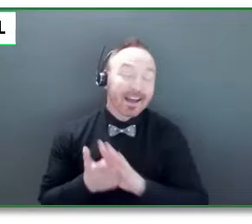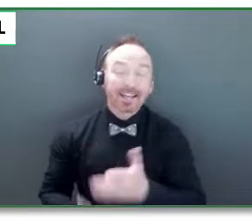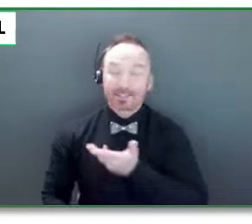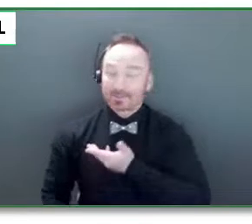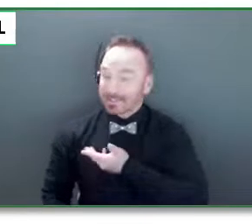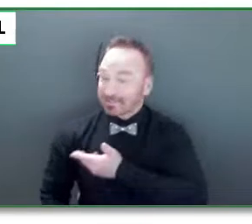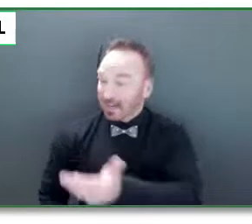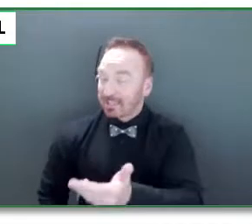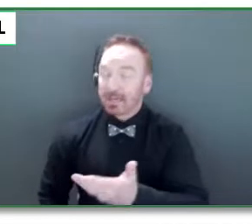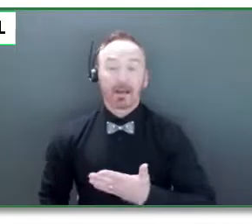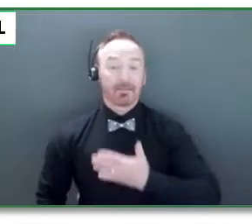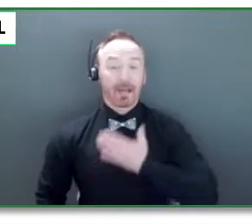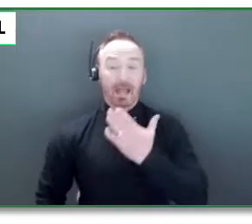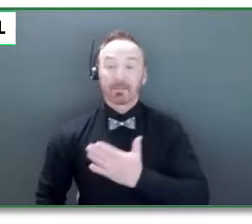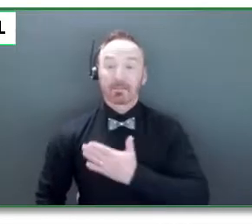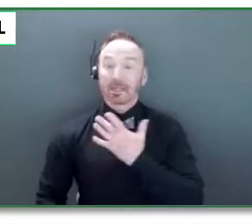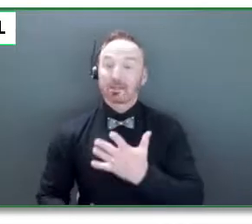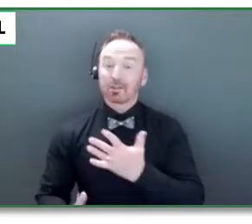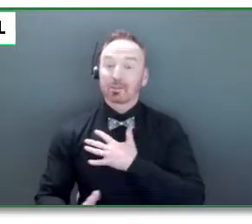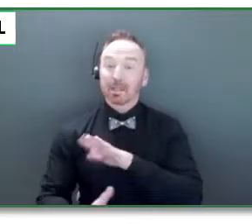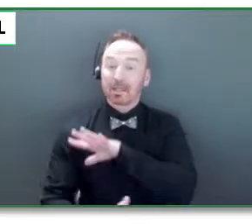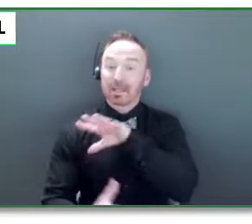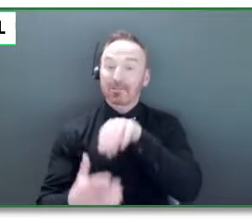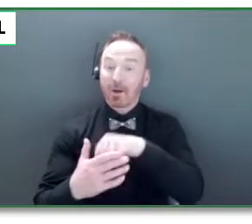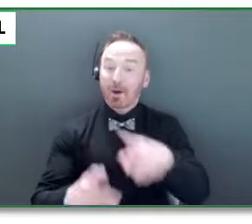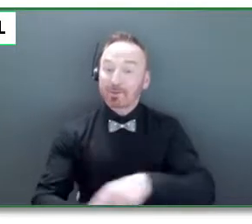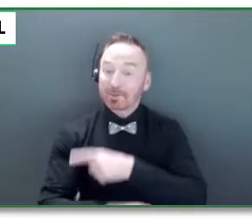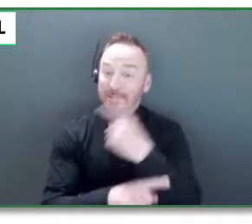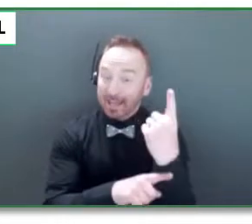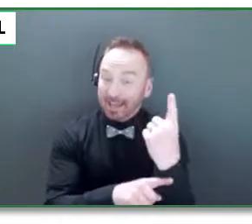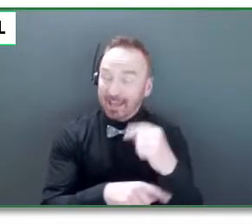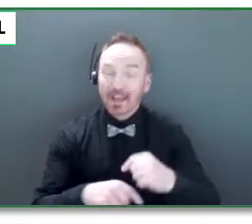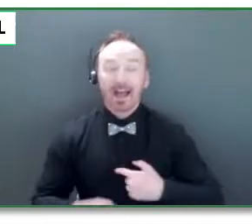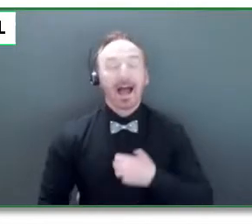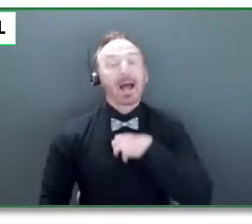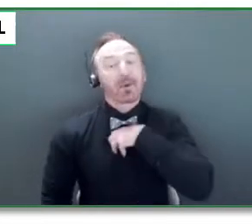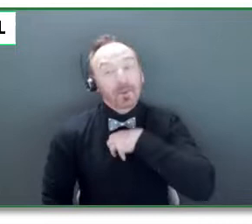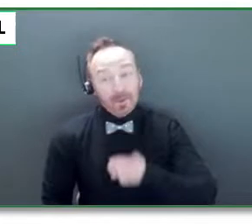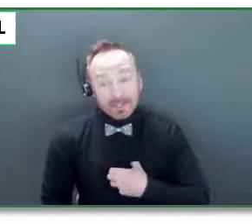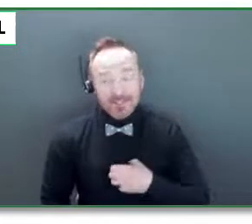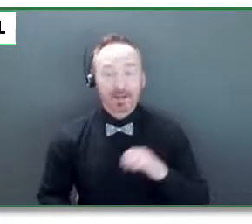Like many, I wish we could have been in person because uh Bonnie that spoke just